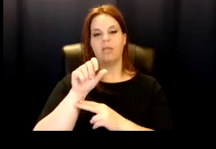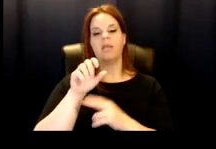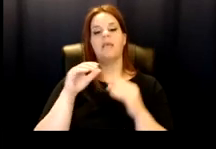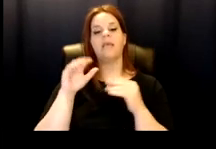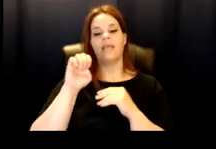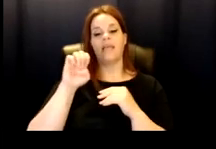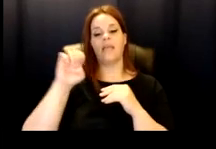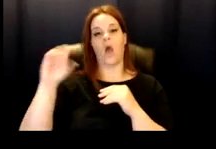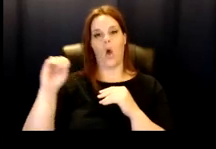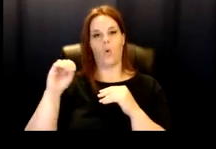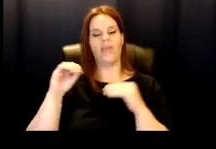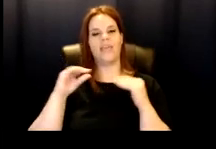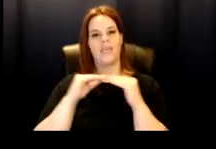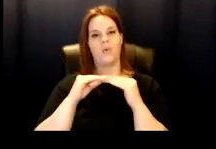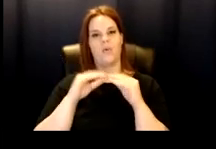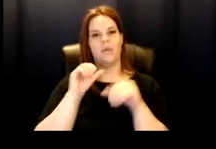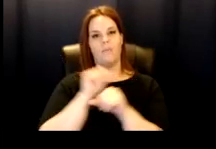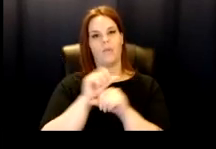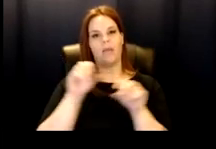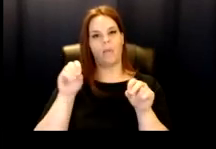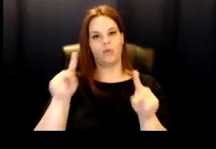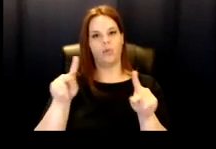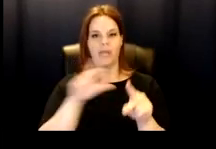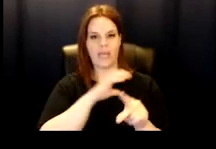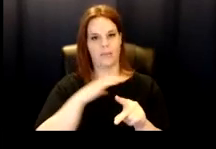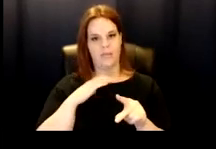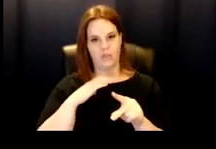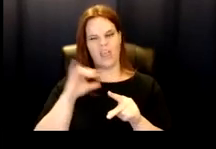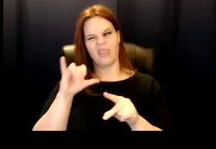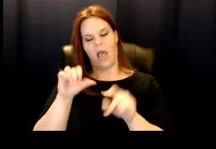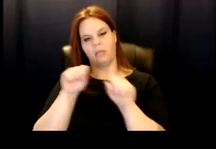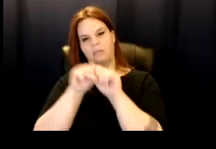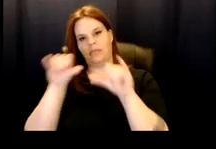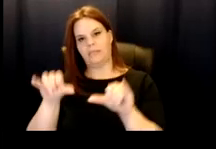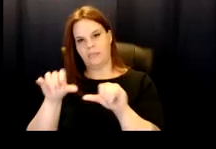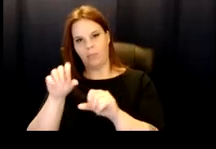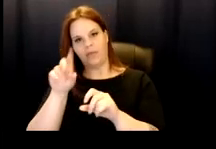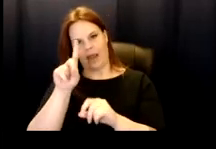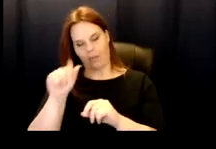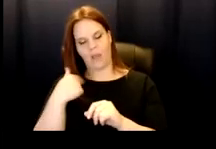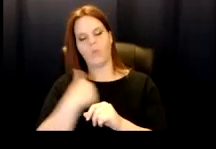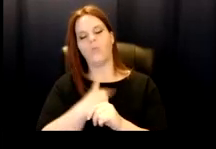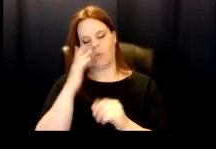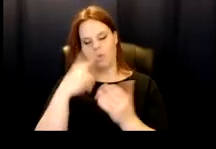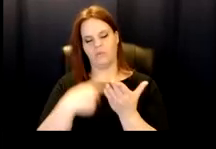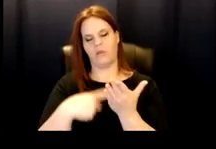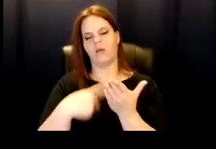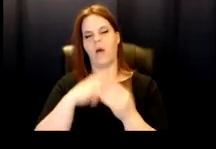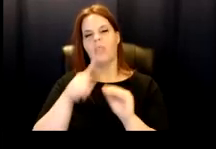or EEOC's integrated mission system database, and we will talk about that here in just a